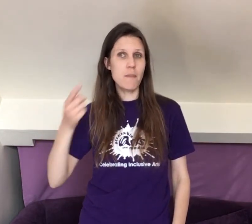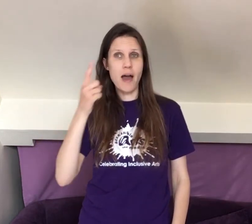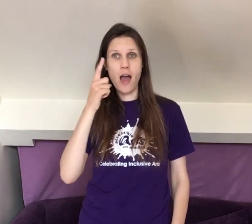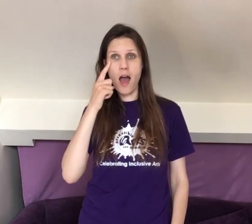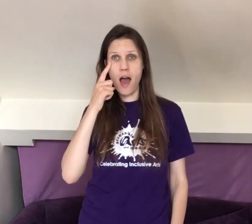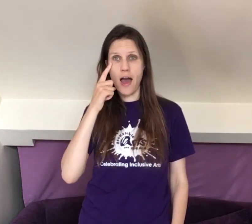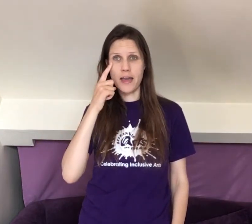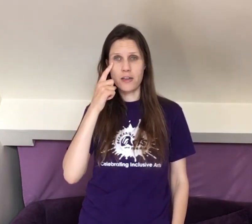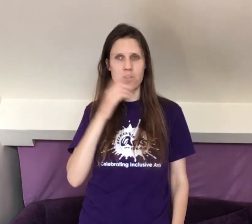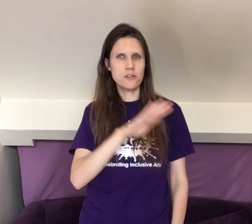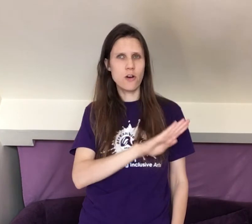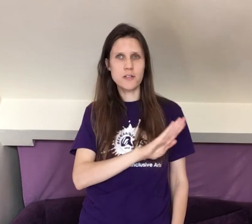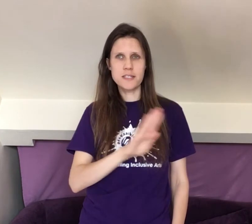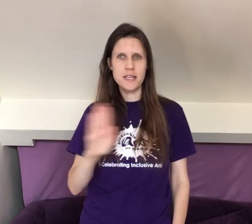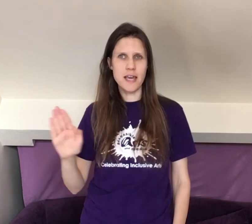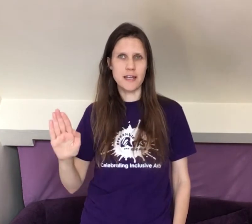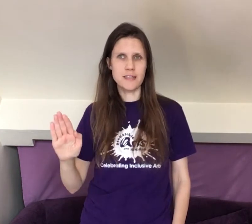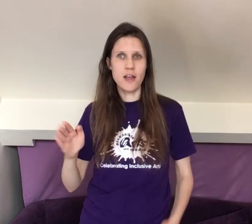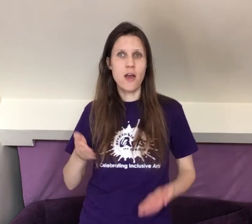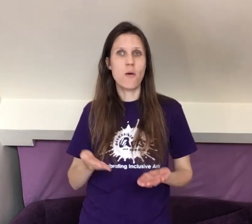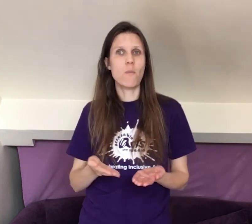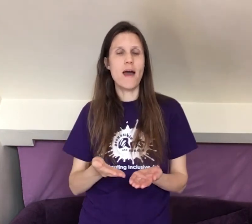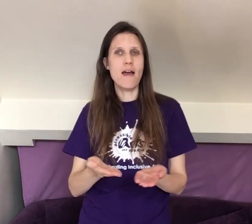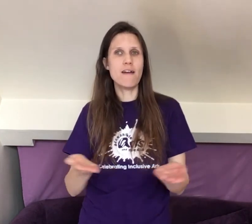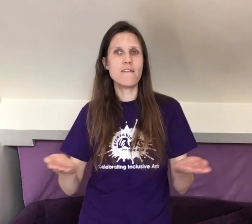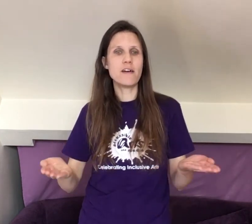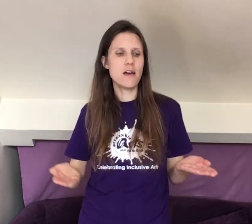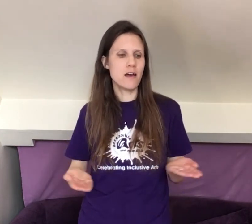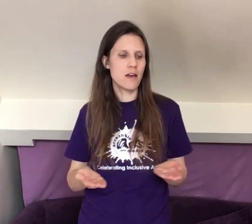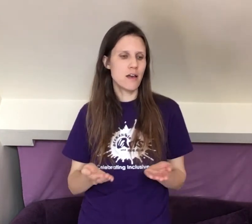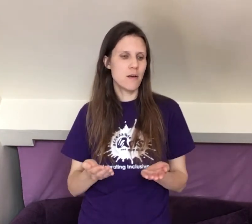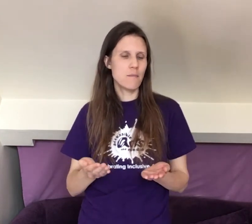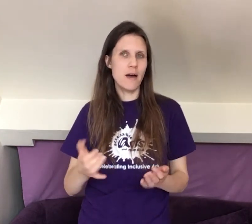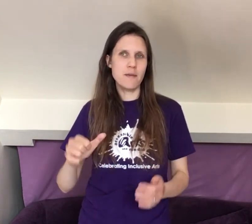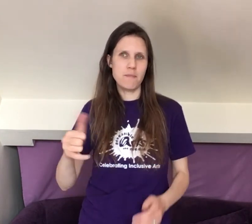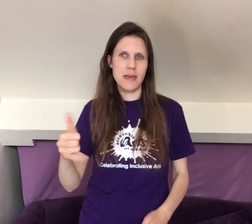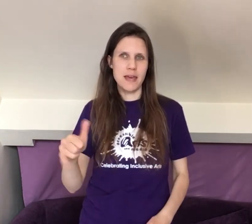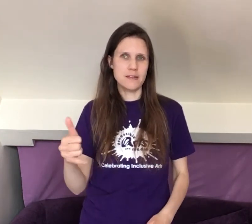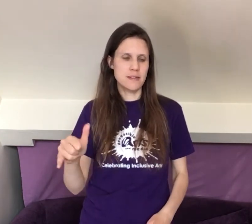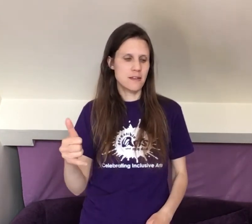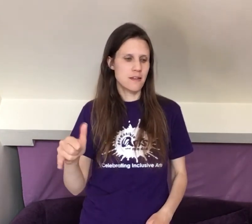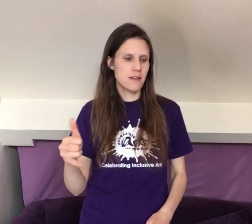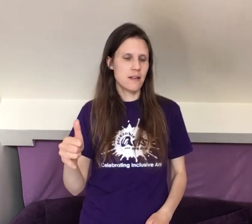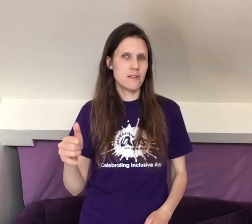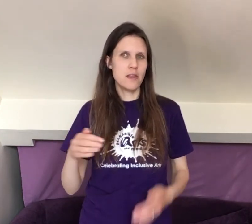But my eye could not see it, wherever might be it.